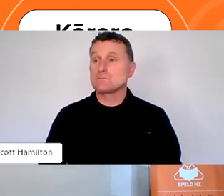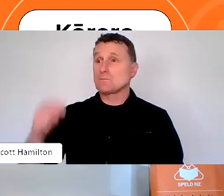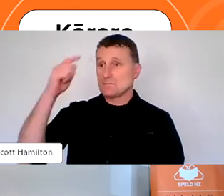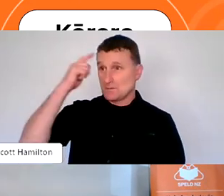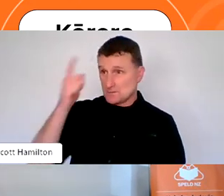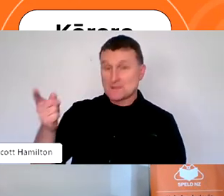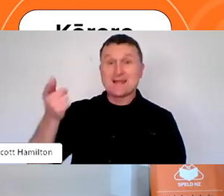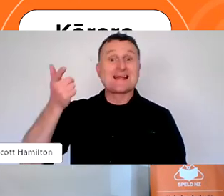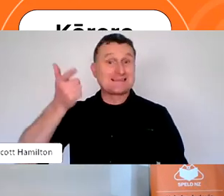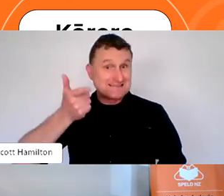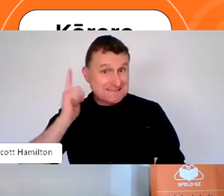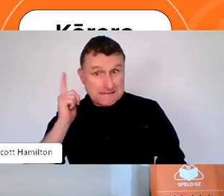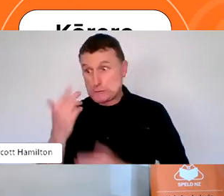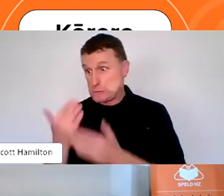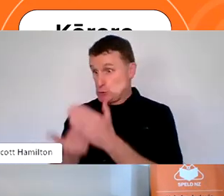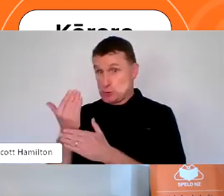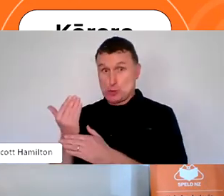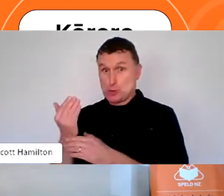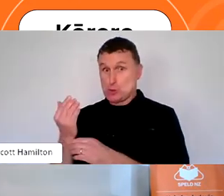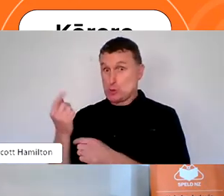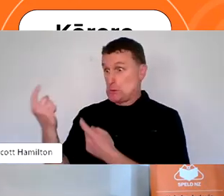system without a real understanding of the rights of the child and